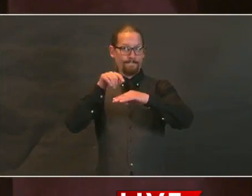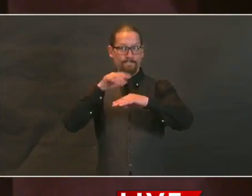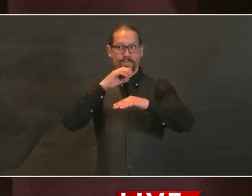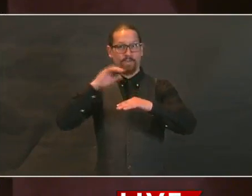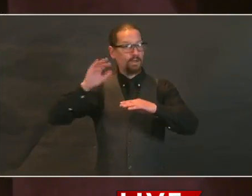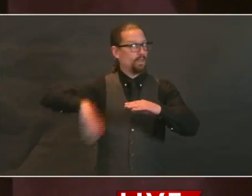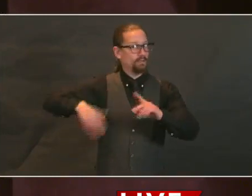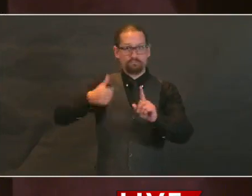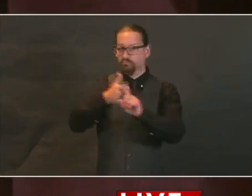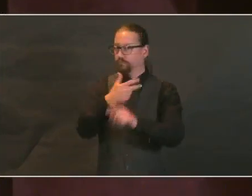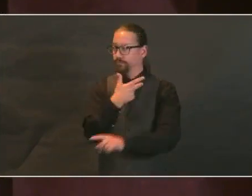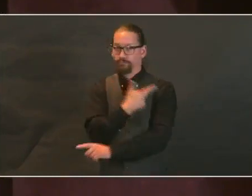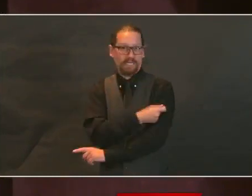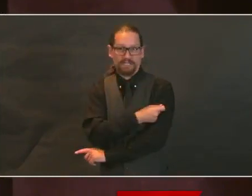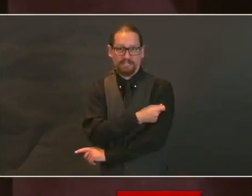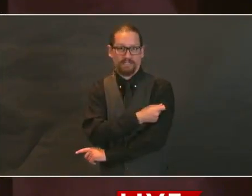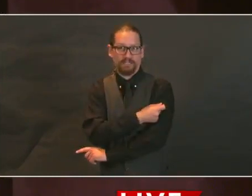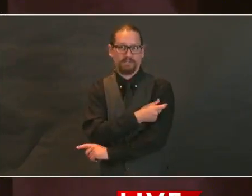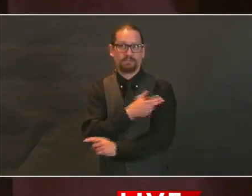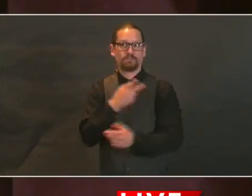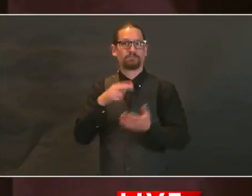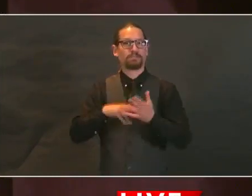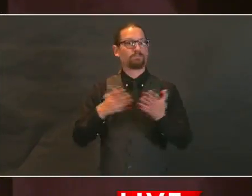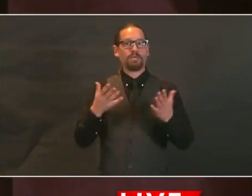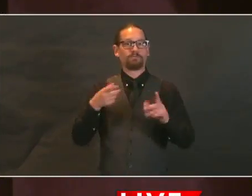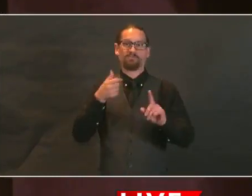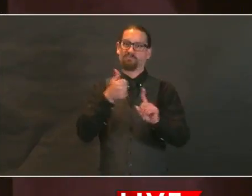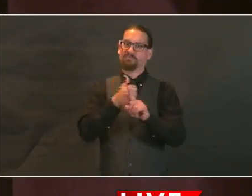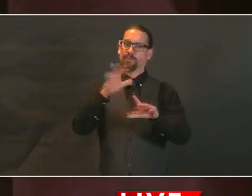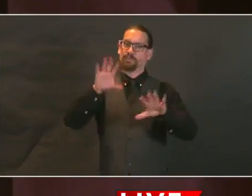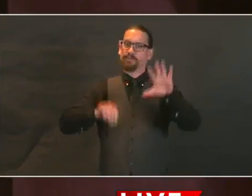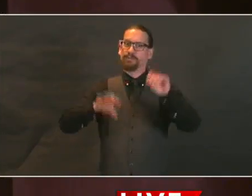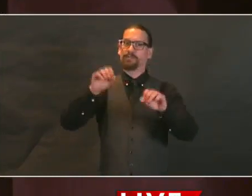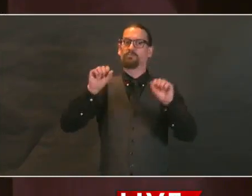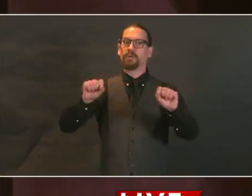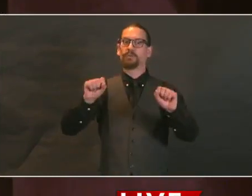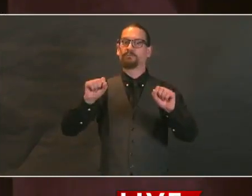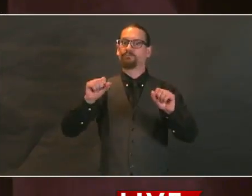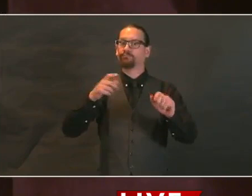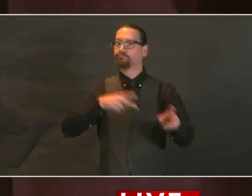ISLAND WHO GET COVID-19 AND WHO ARE NOT. THAT'S AN AIDE.